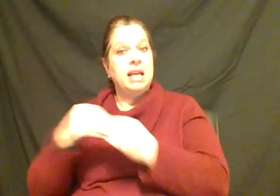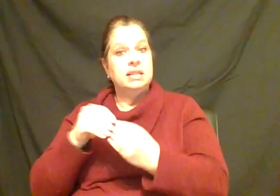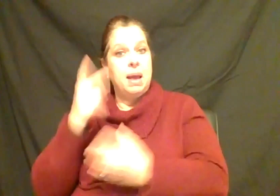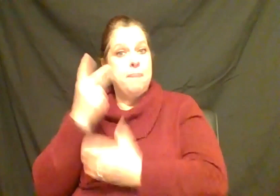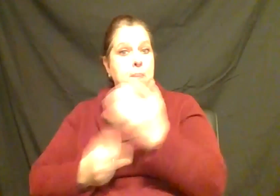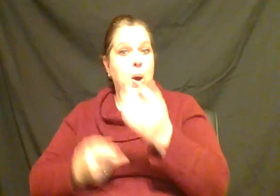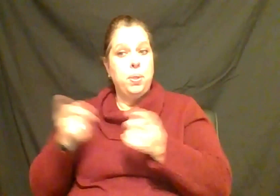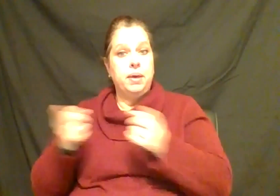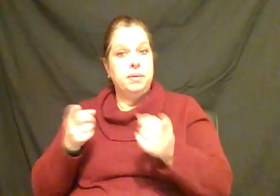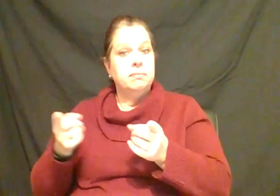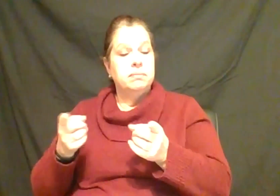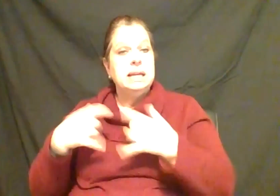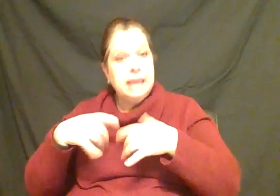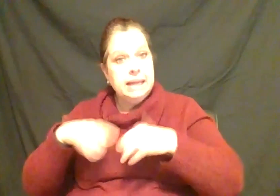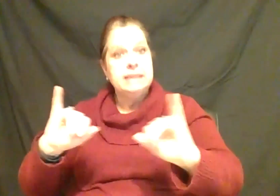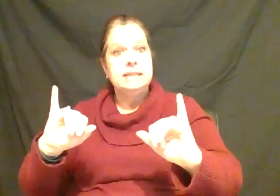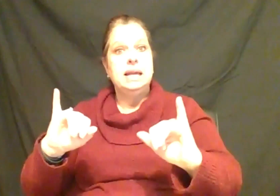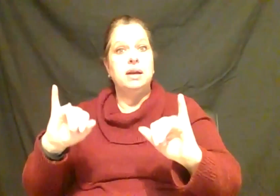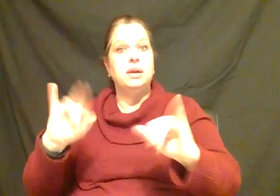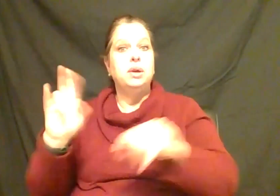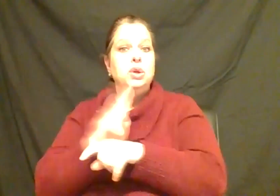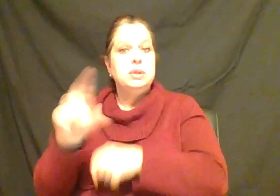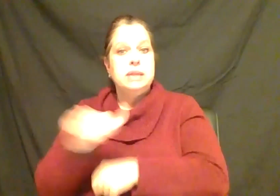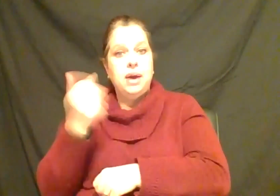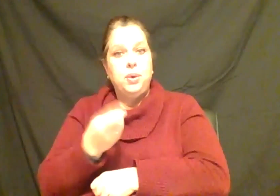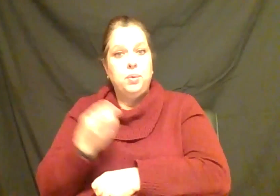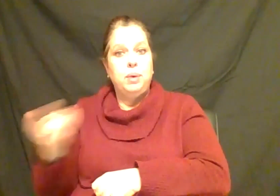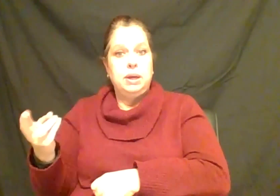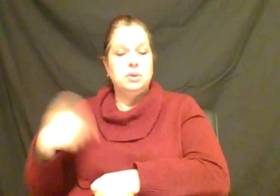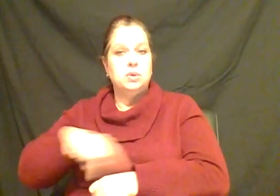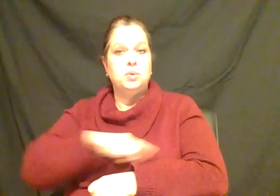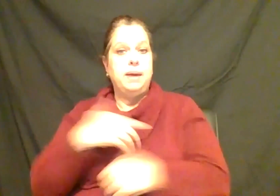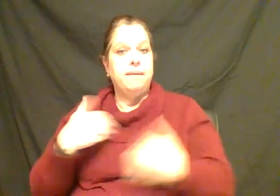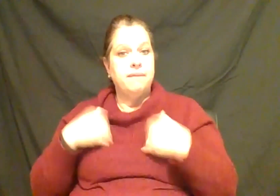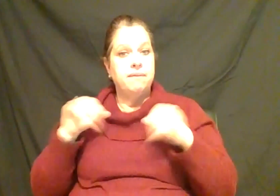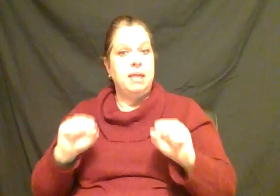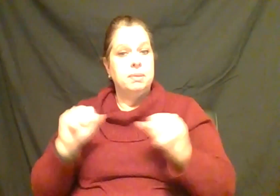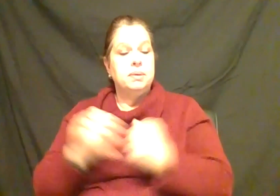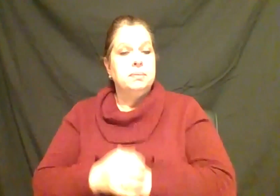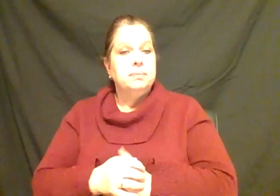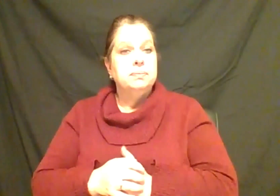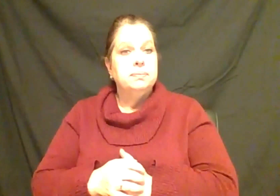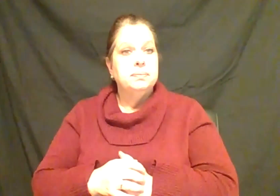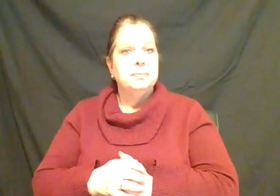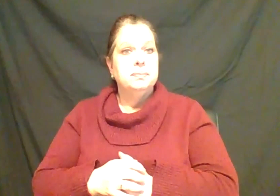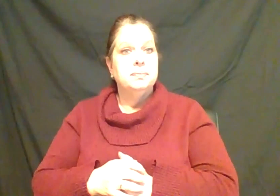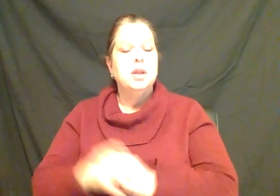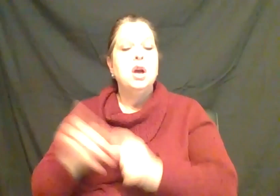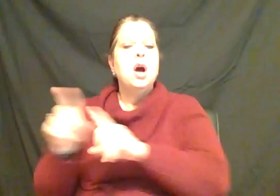as well as still leveraging those other resources i just mentioned the other piece i want to emphasize here for our military connected families who may be listening